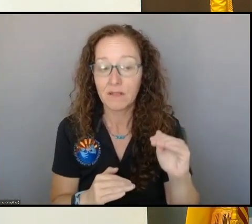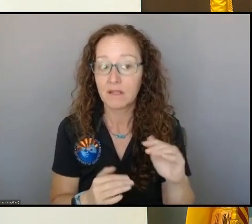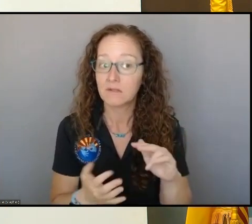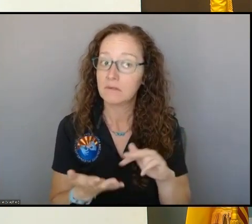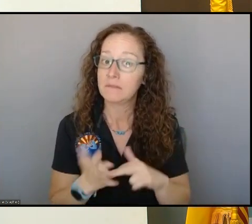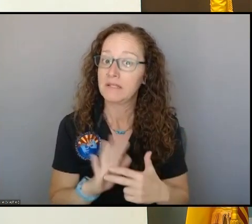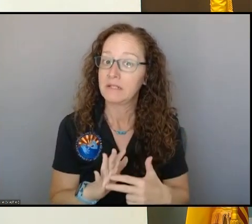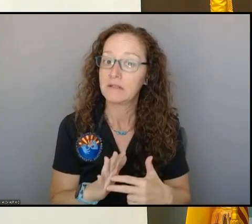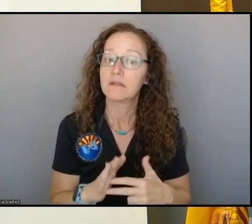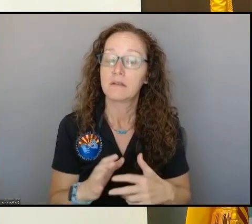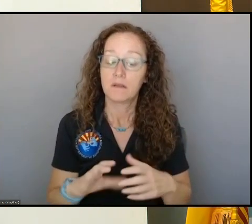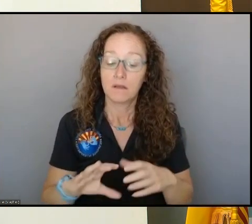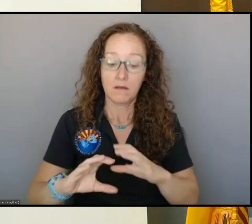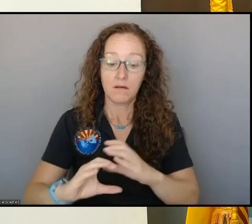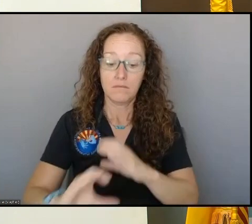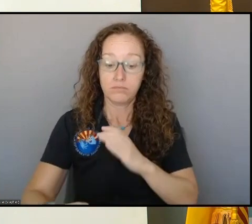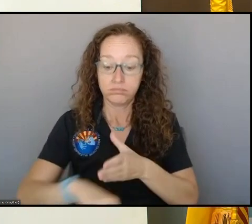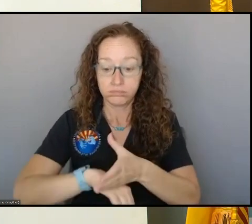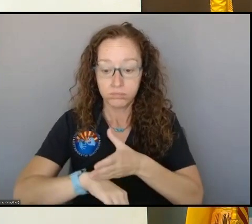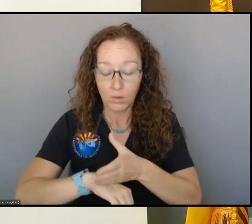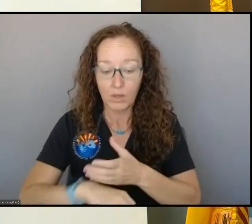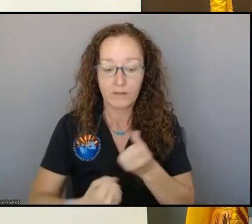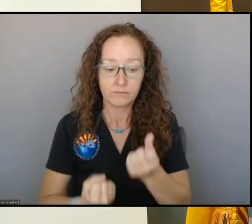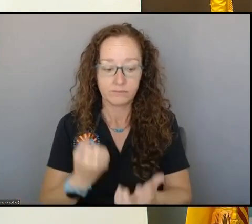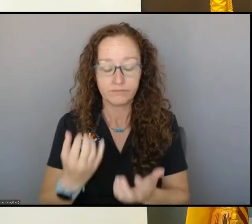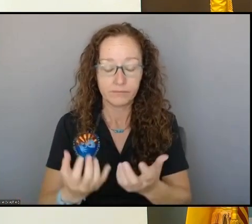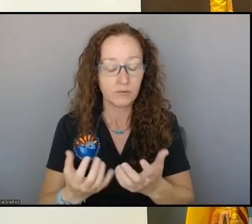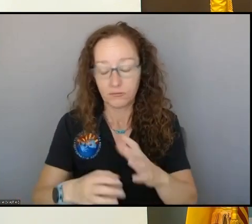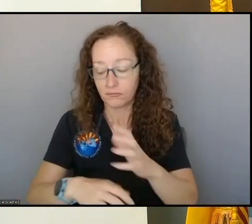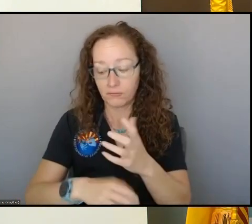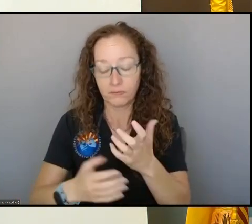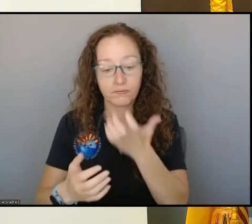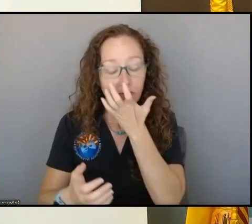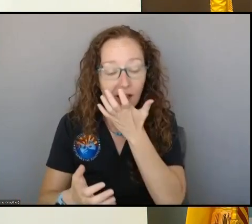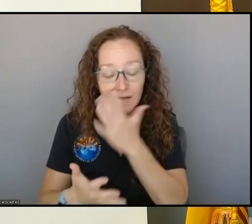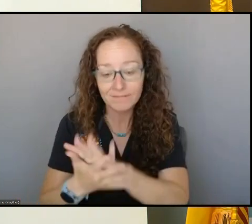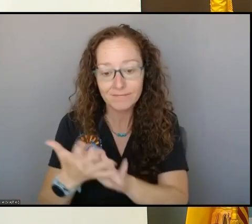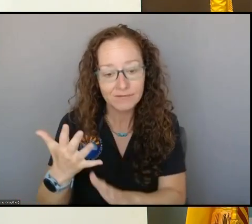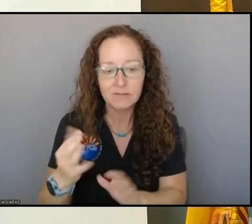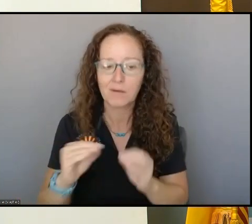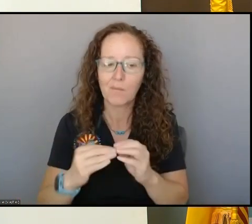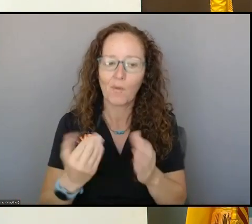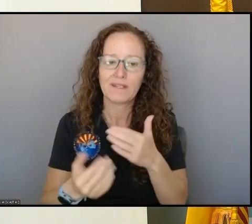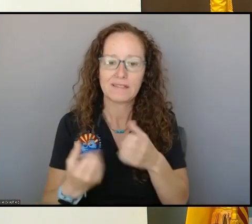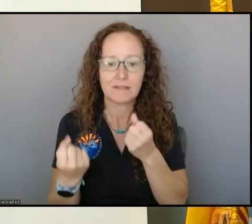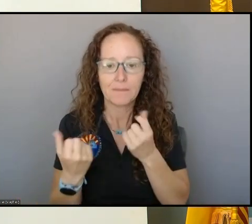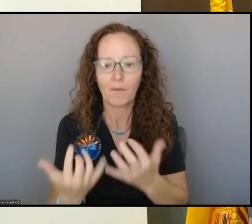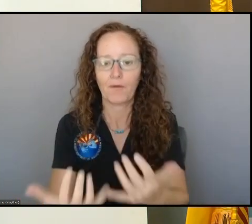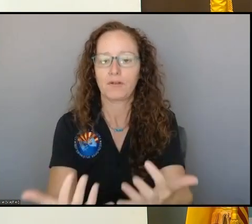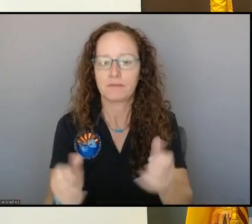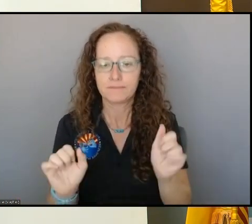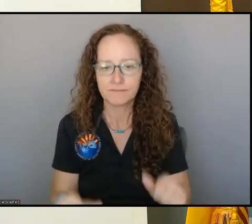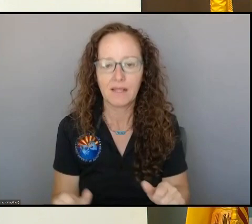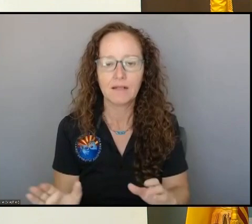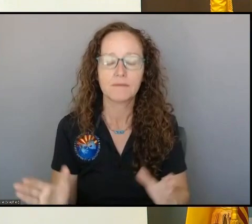a bottom chart now. This shows these last three days where we had a lot of good moisture in the area and we measure that